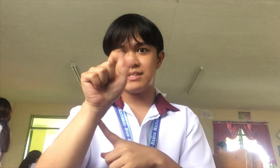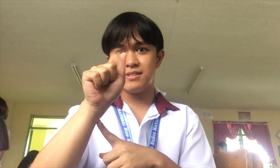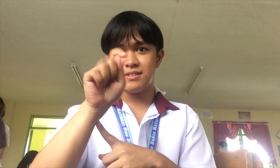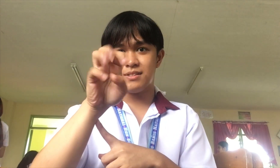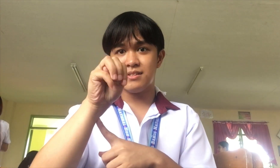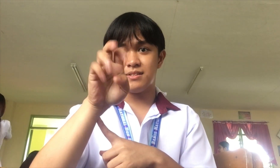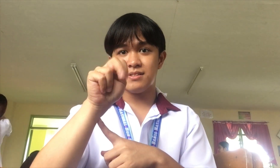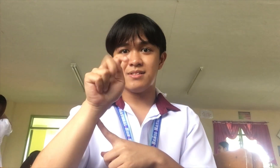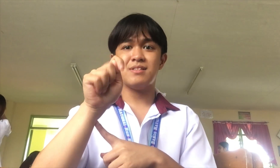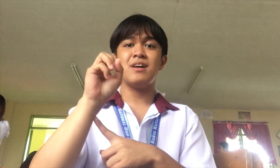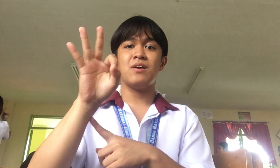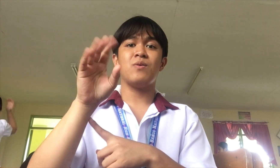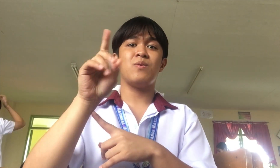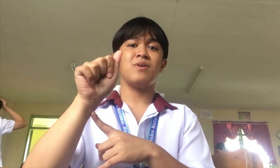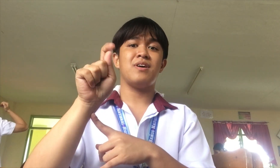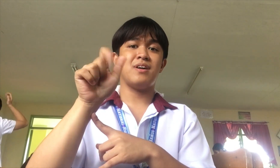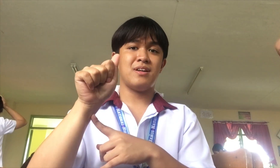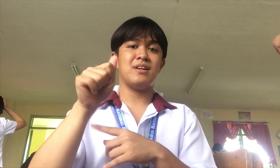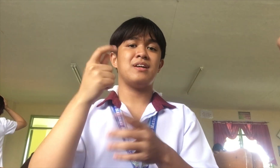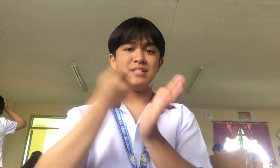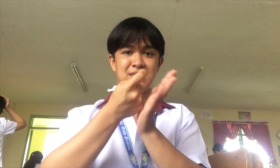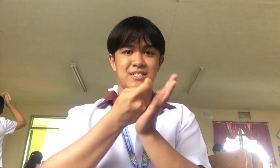statement of data treatment